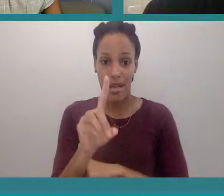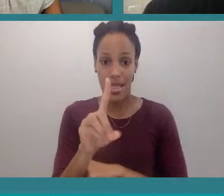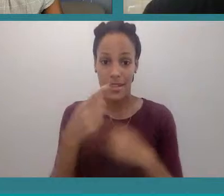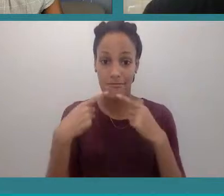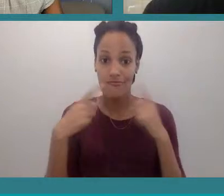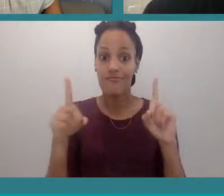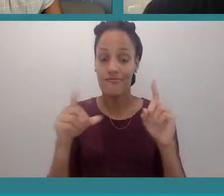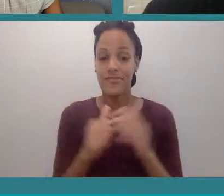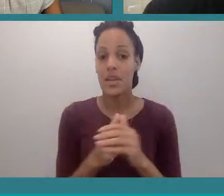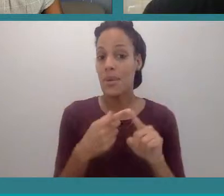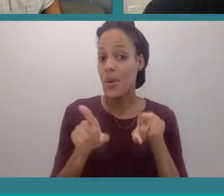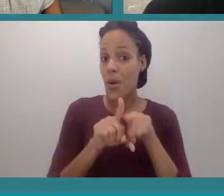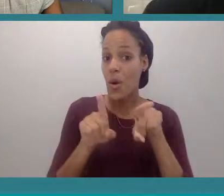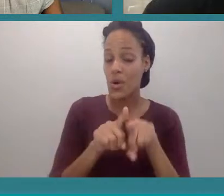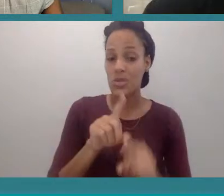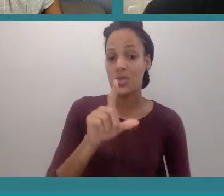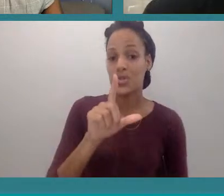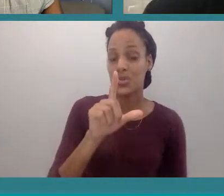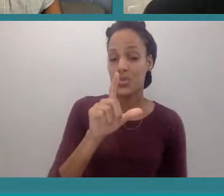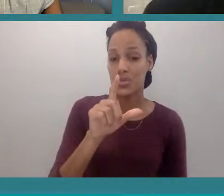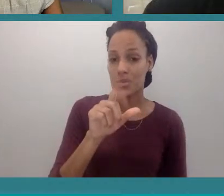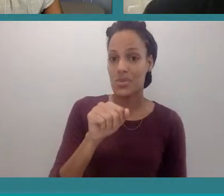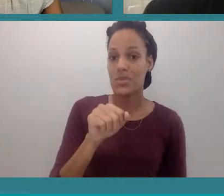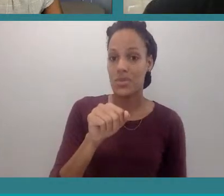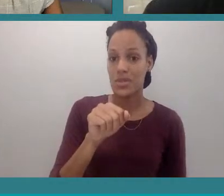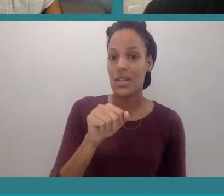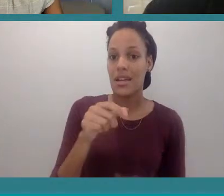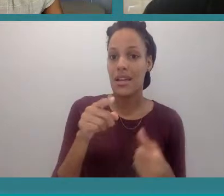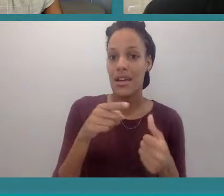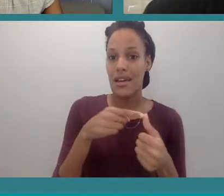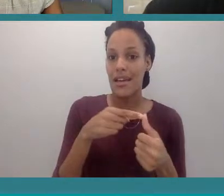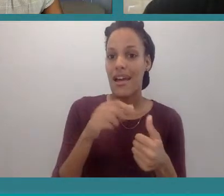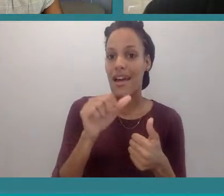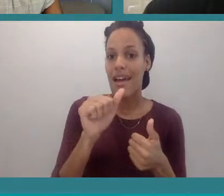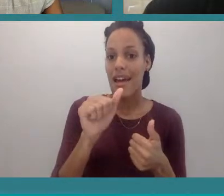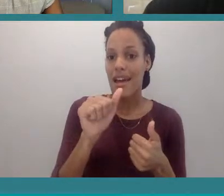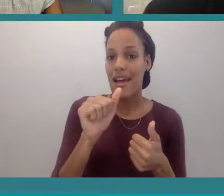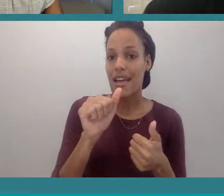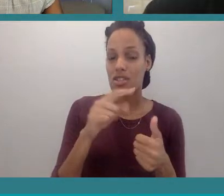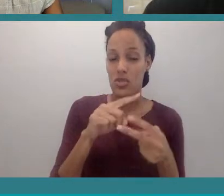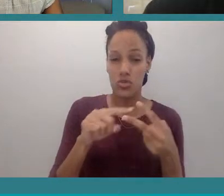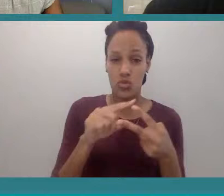also recognized the Accohannock Indian Tribe. We acknowledge the Peale stands on stolen